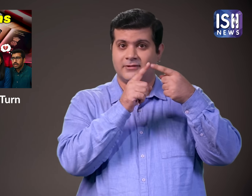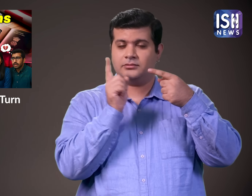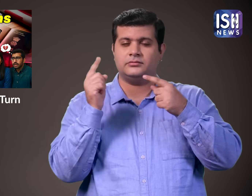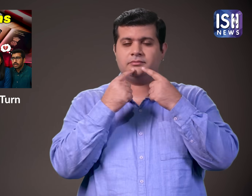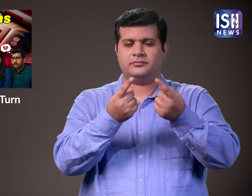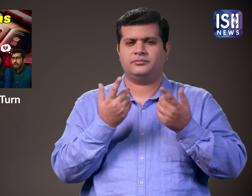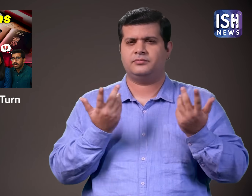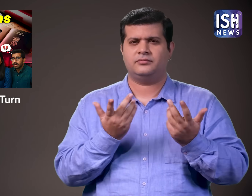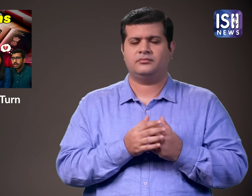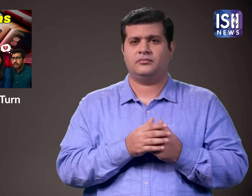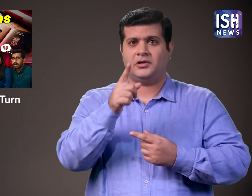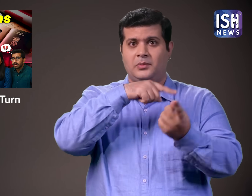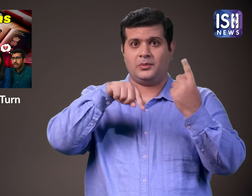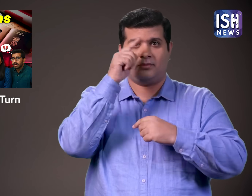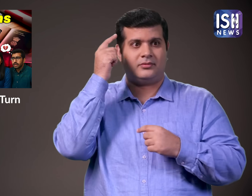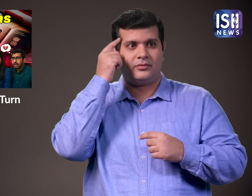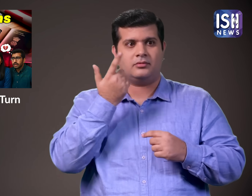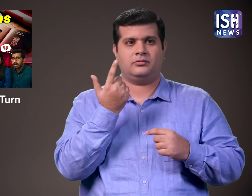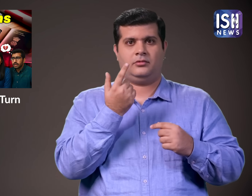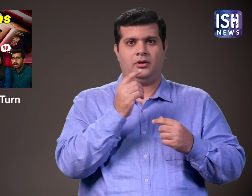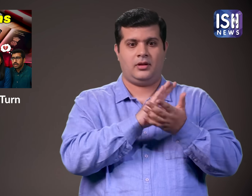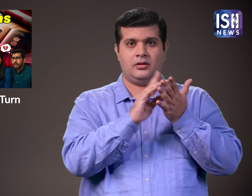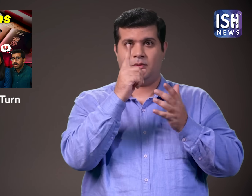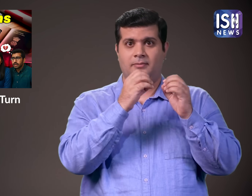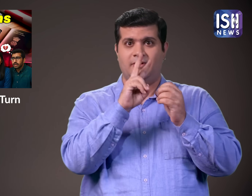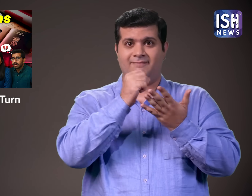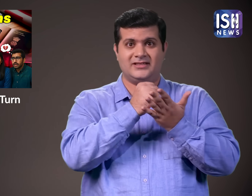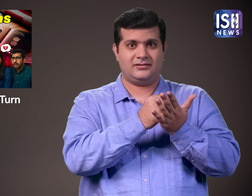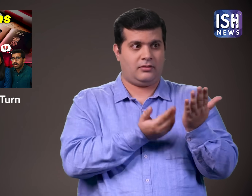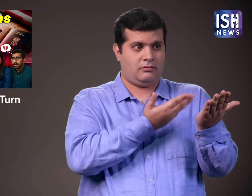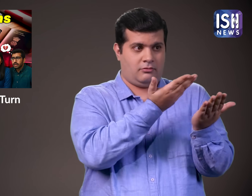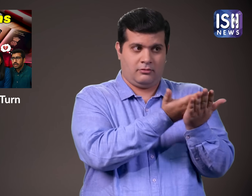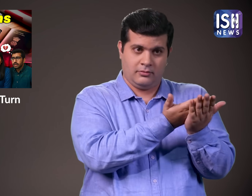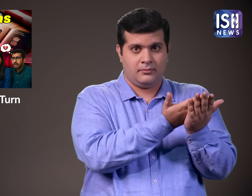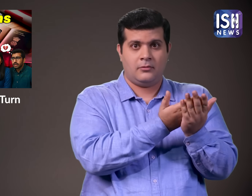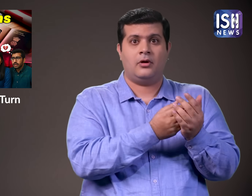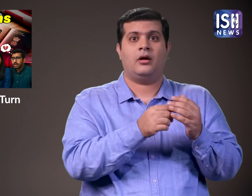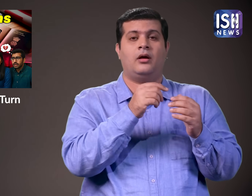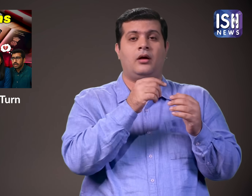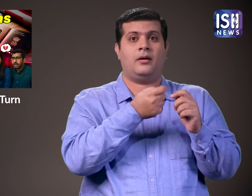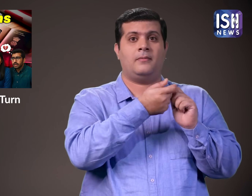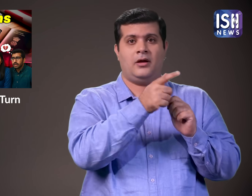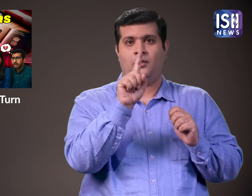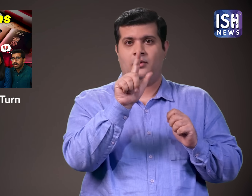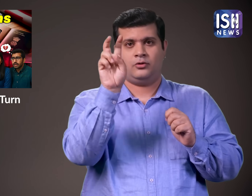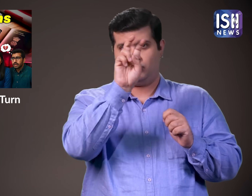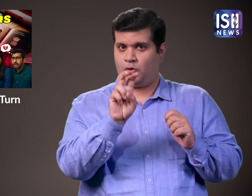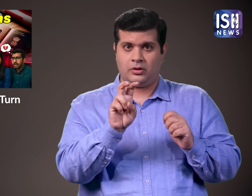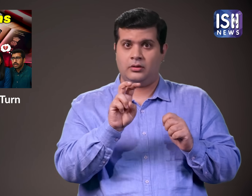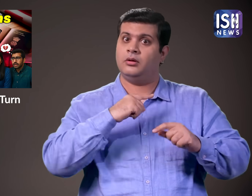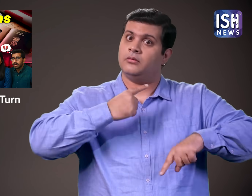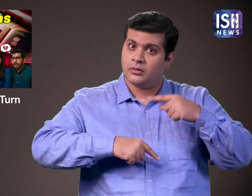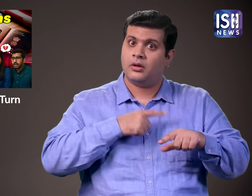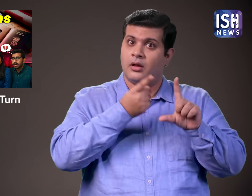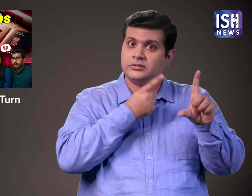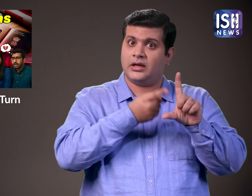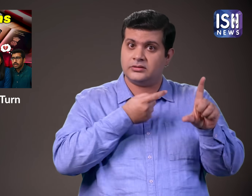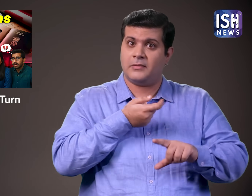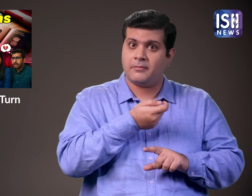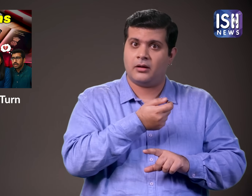1. You might think that $100,000 H-1B visa fee is an annual fee.